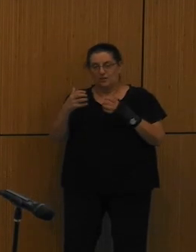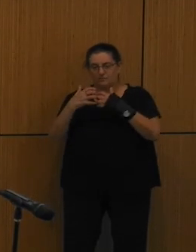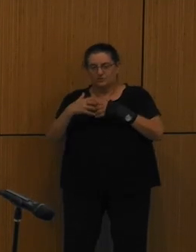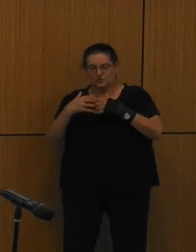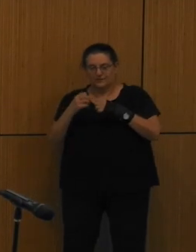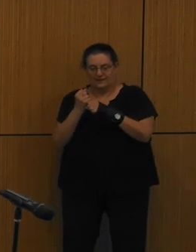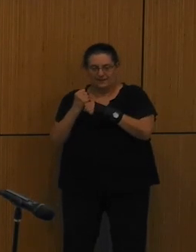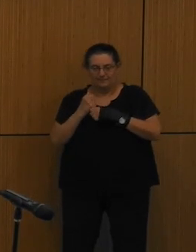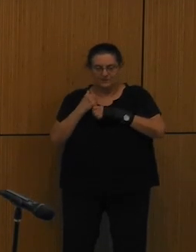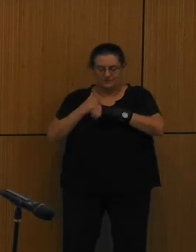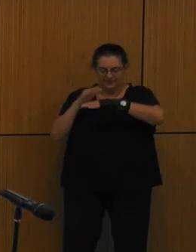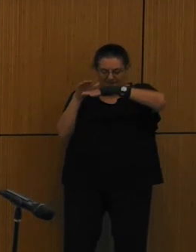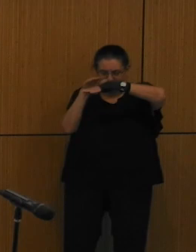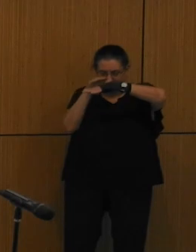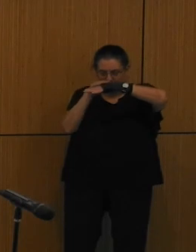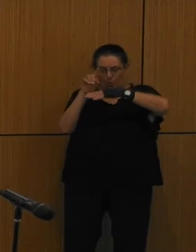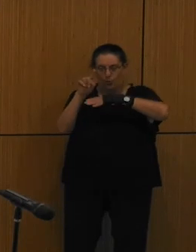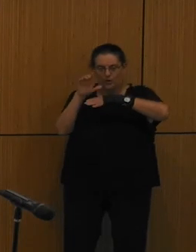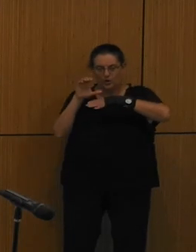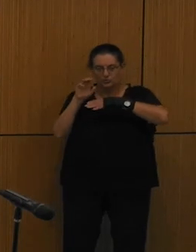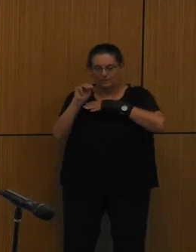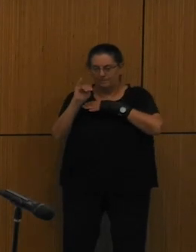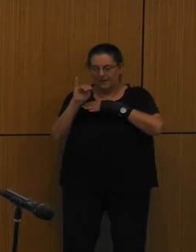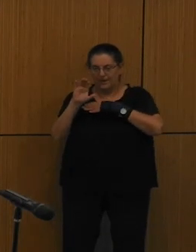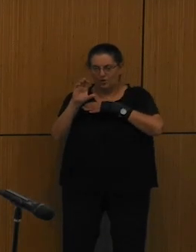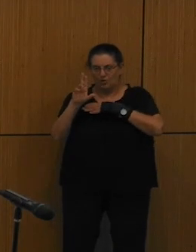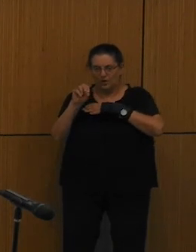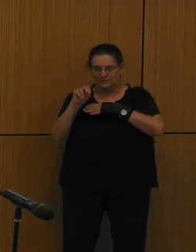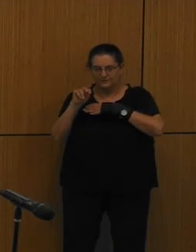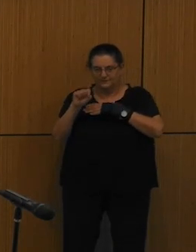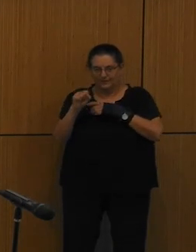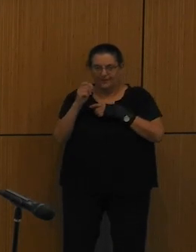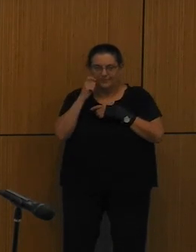you know, maybe 100 microns thick, and then you have to finish it off,